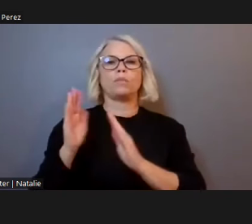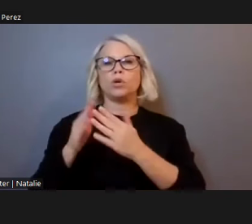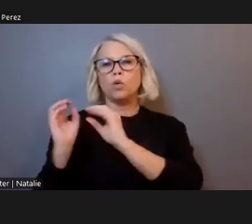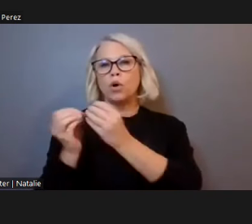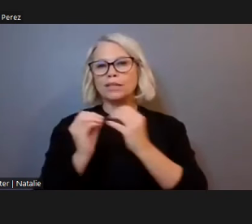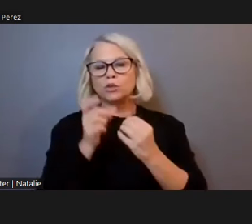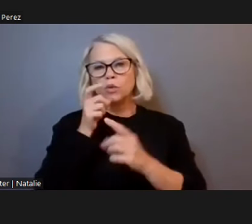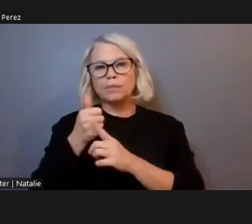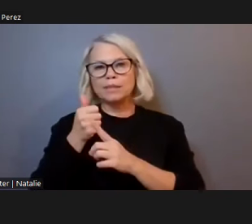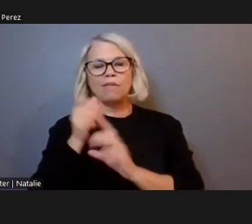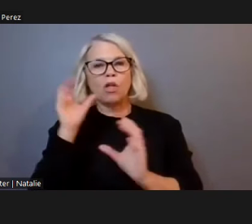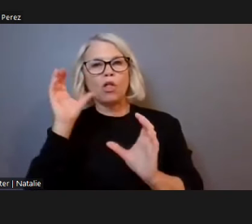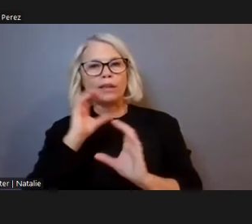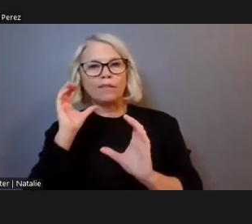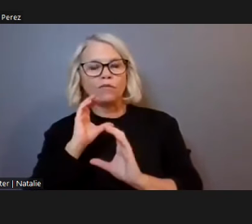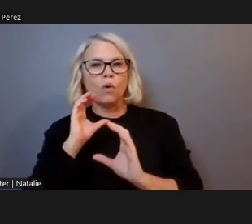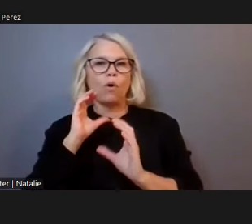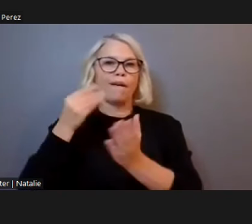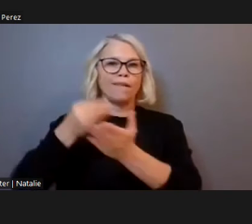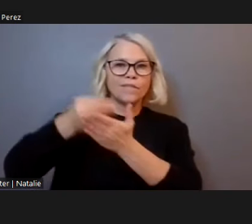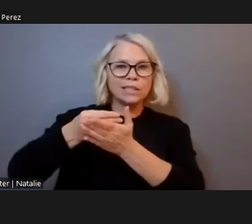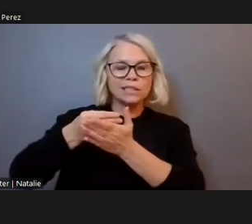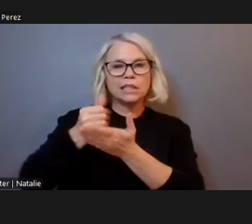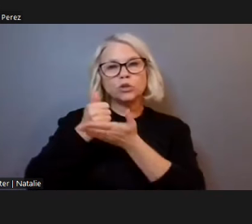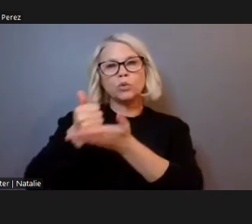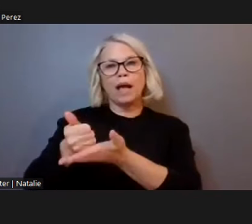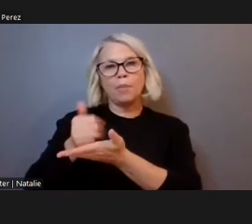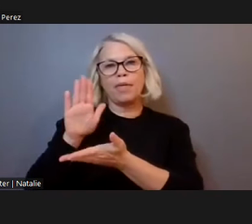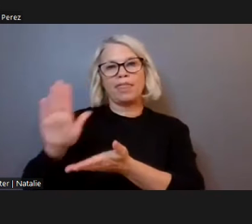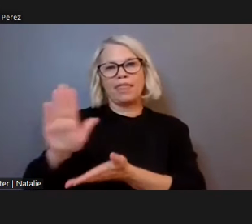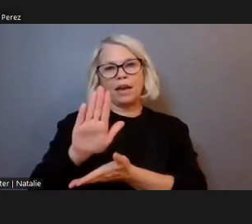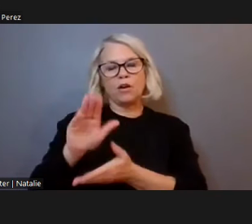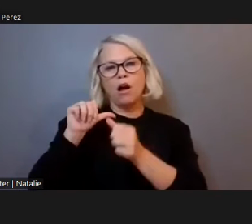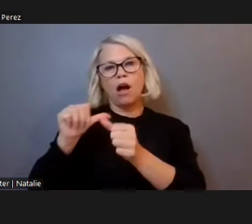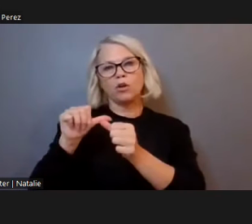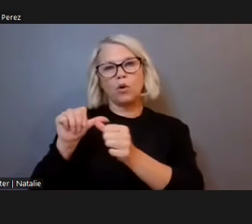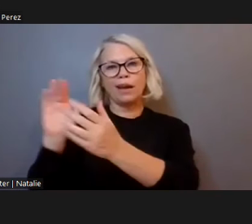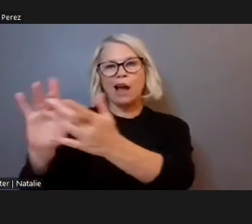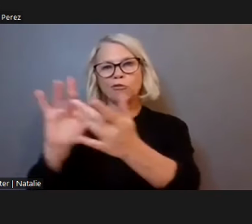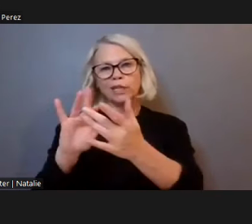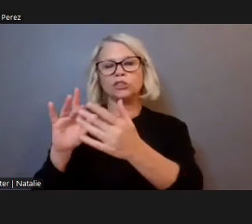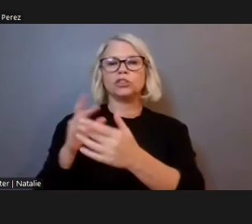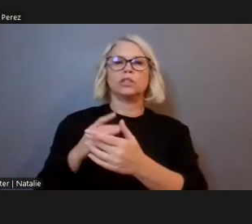who are looking for funding, that could help their ongoing outreach and support of that